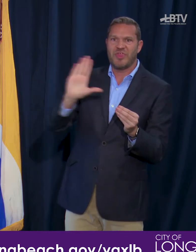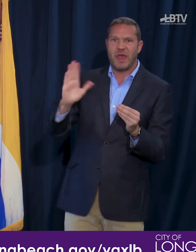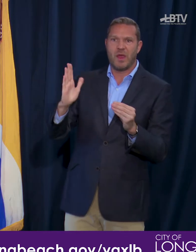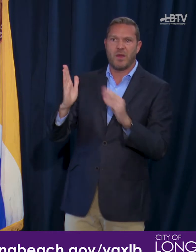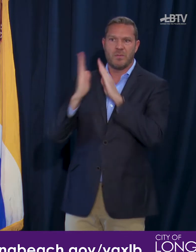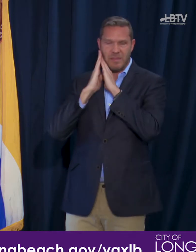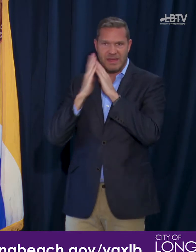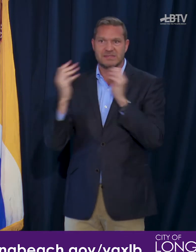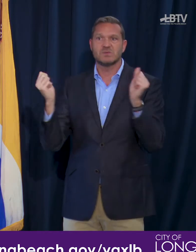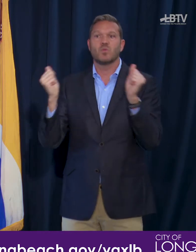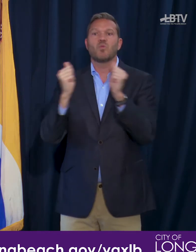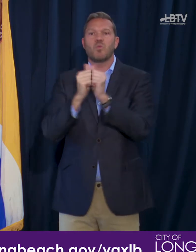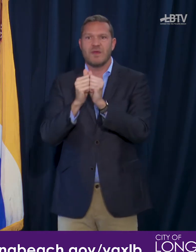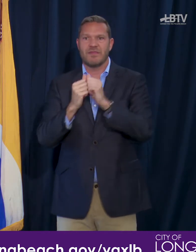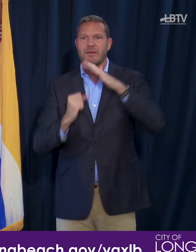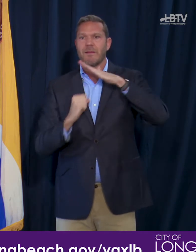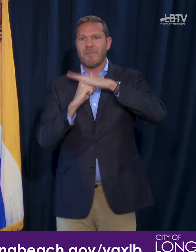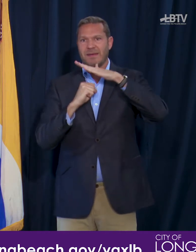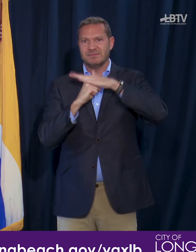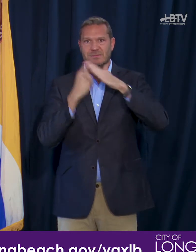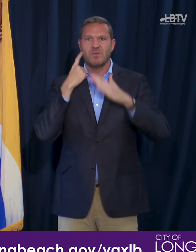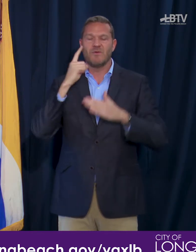picture of capacity than previously.